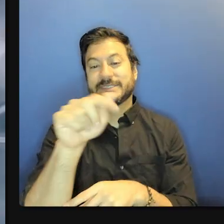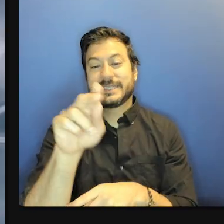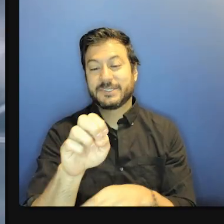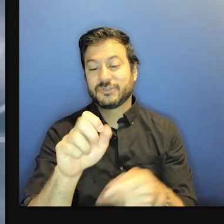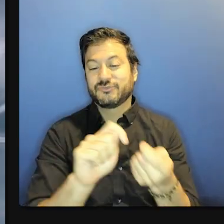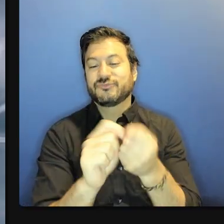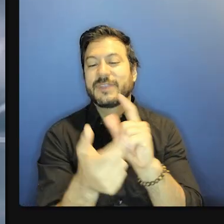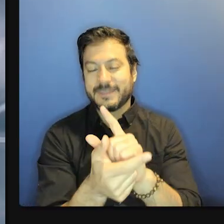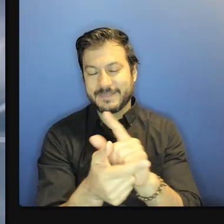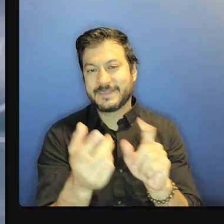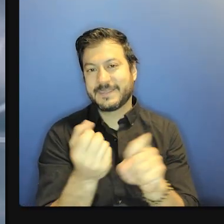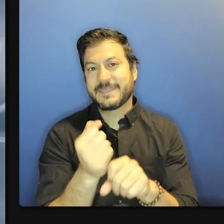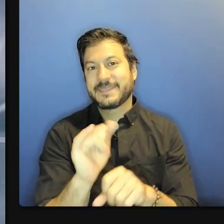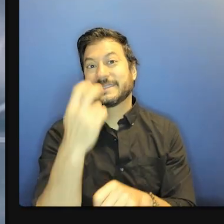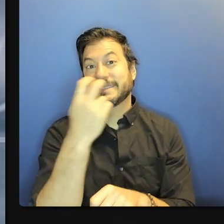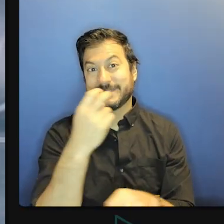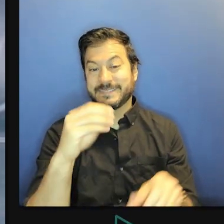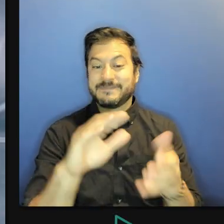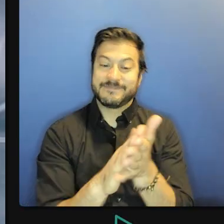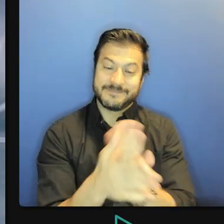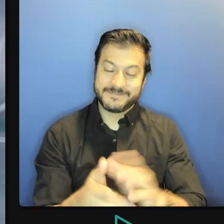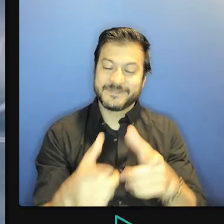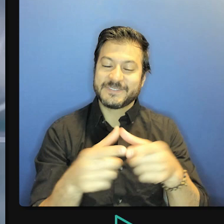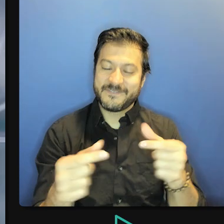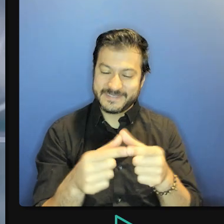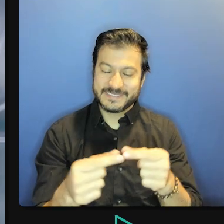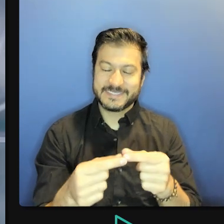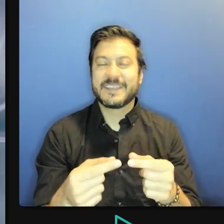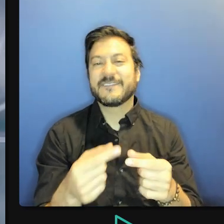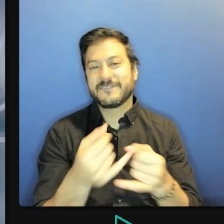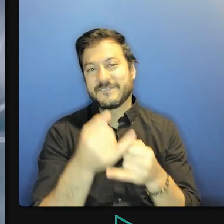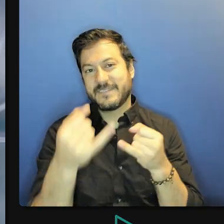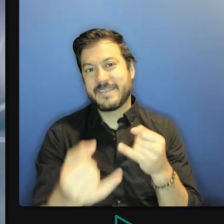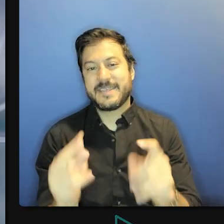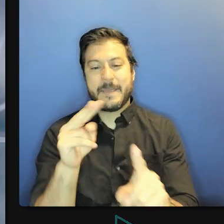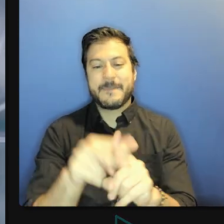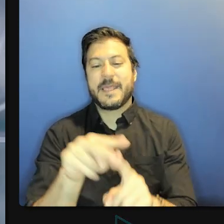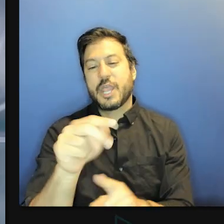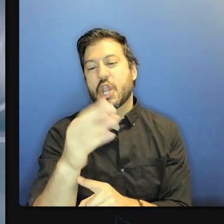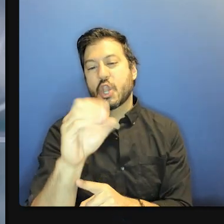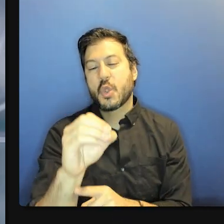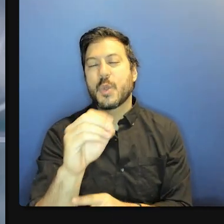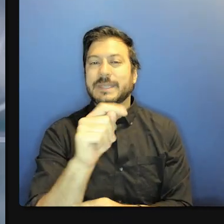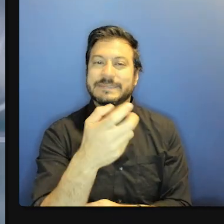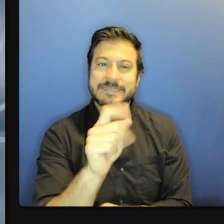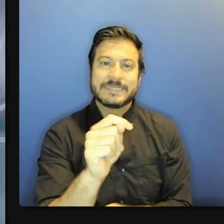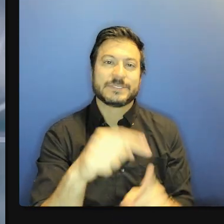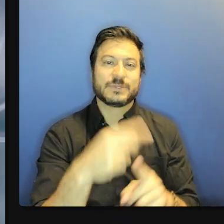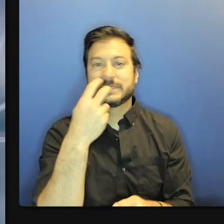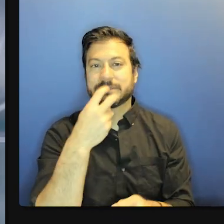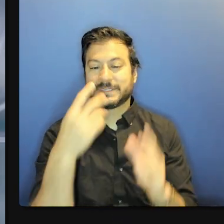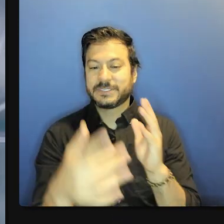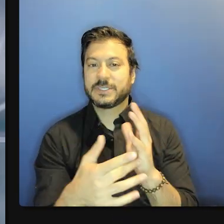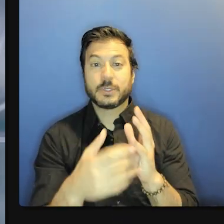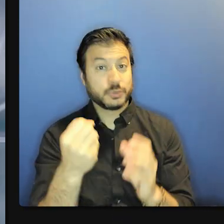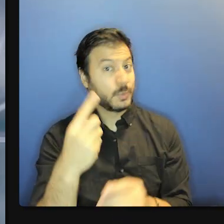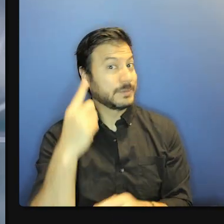then used Azure Translate to get the speech into Japanese and finally applied neural text-to-speech technology